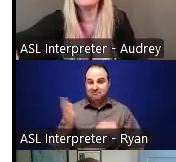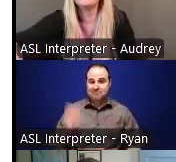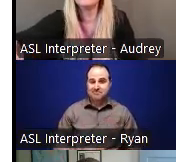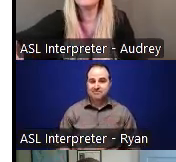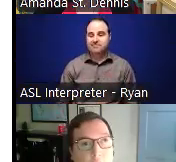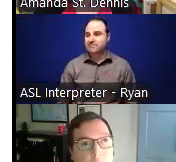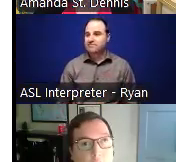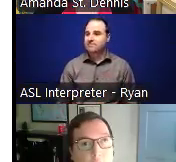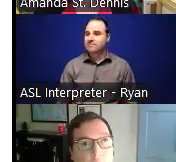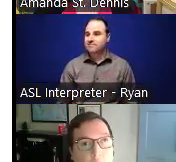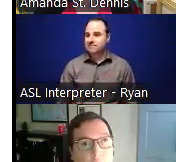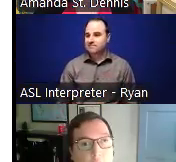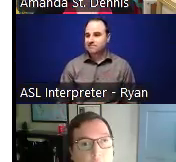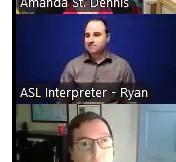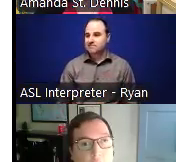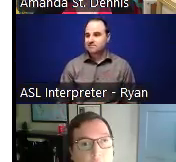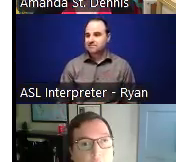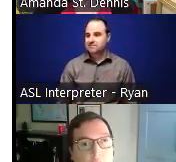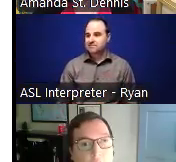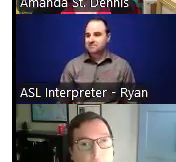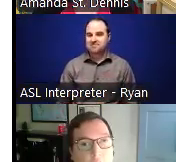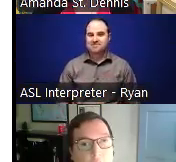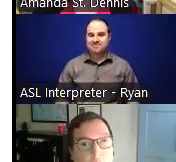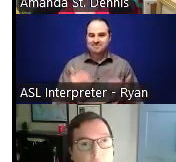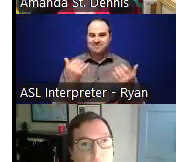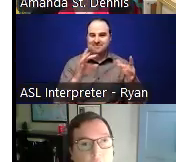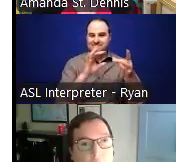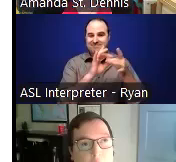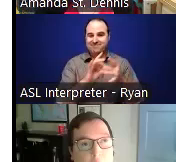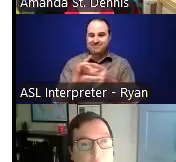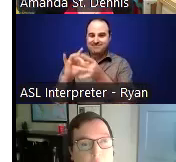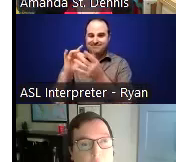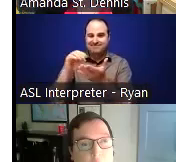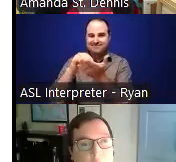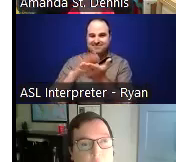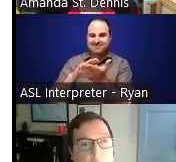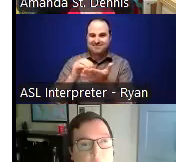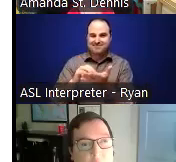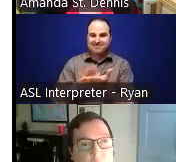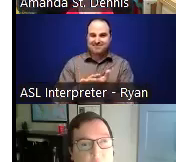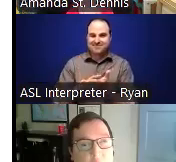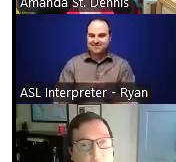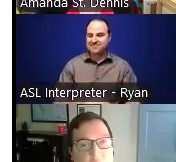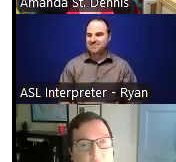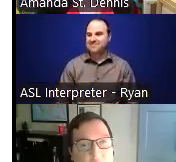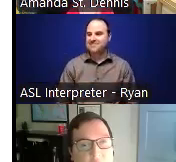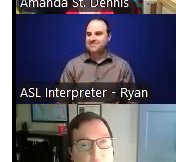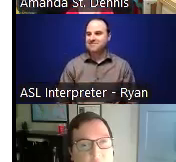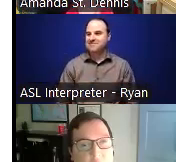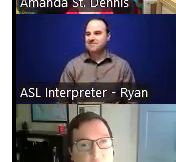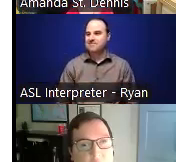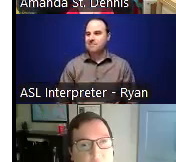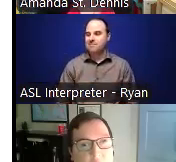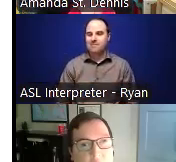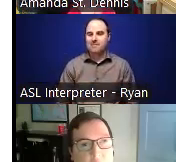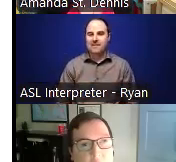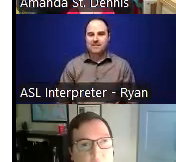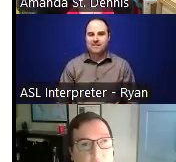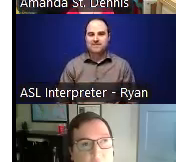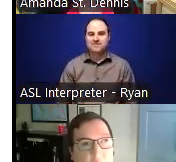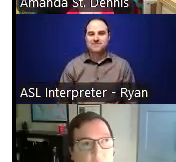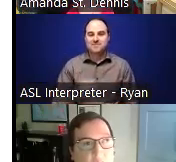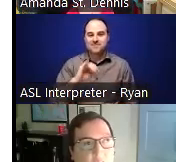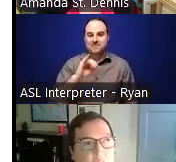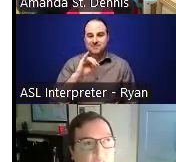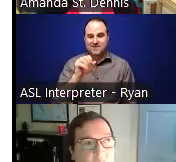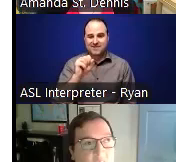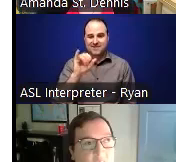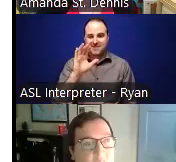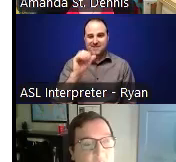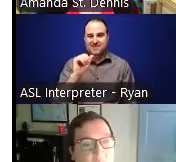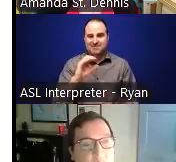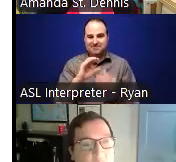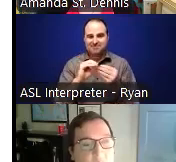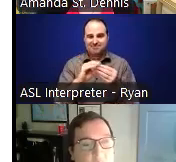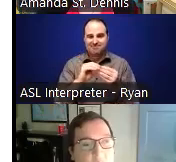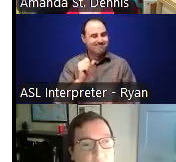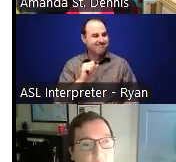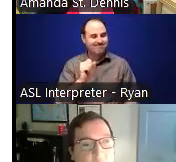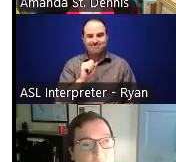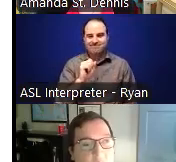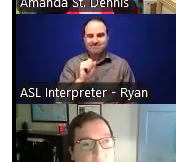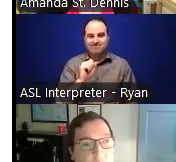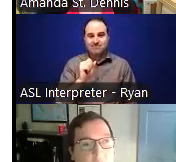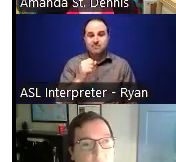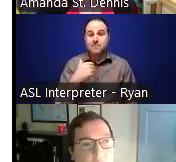which leads us nicely into documentation. Jessica Geboers: Yes, so I specialize in